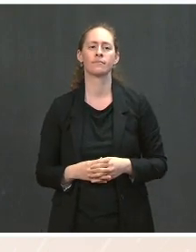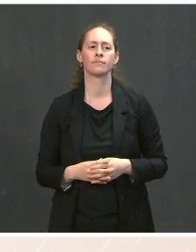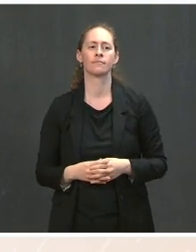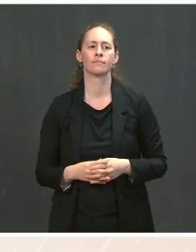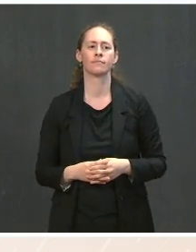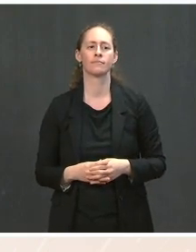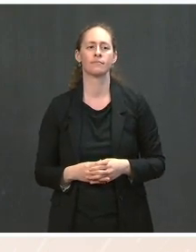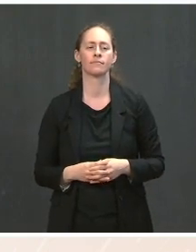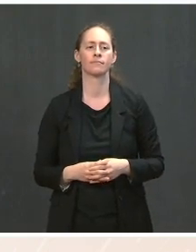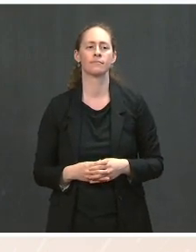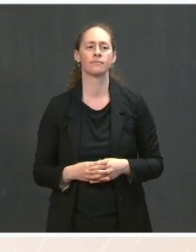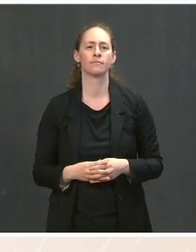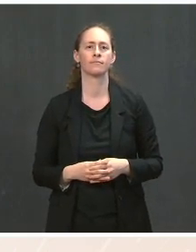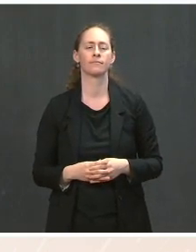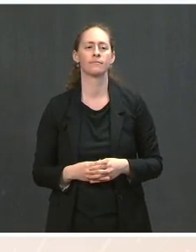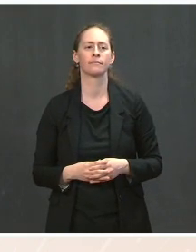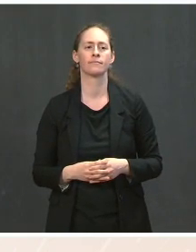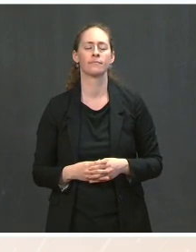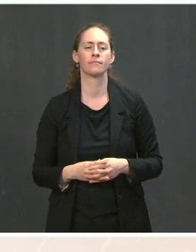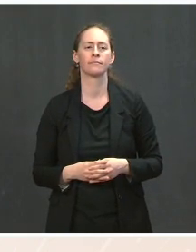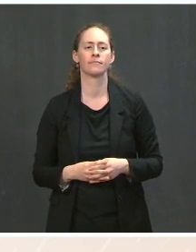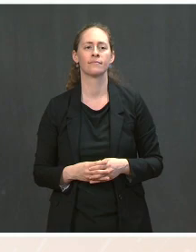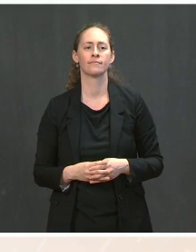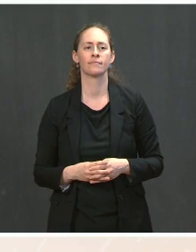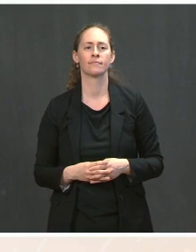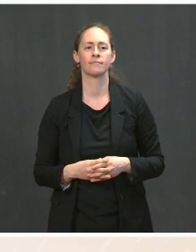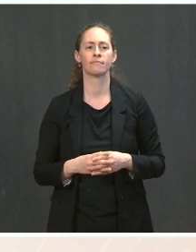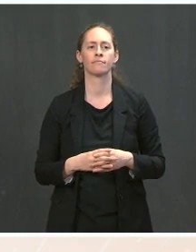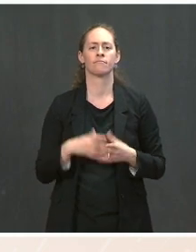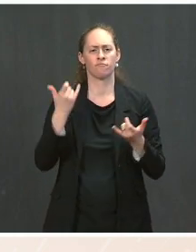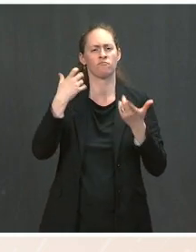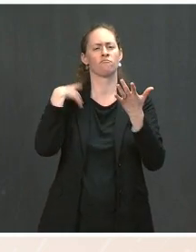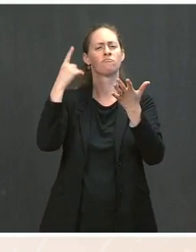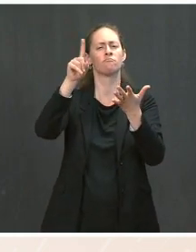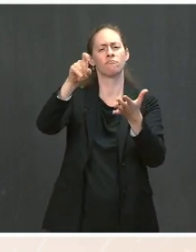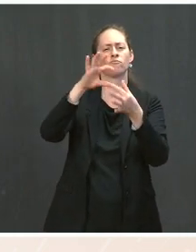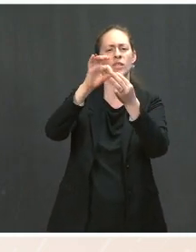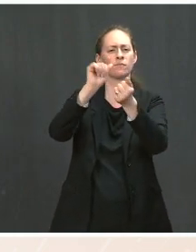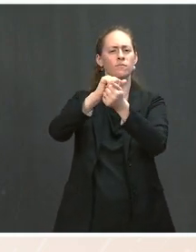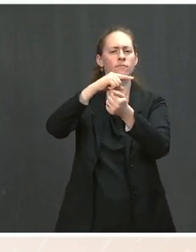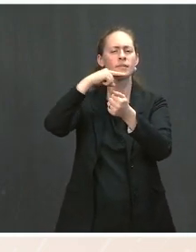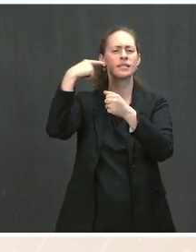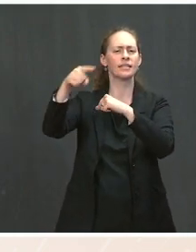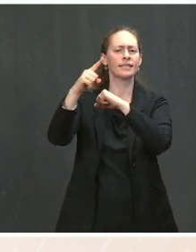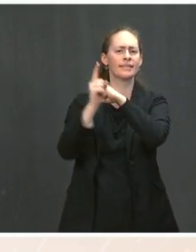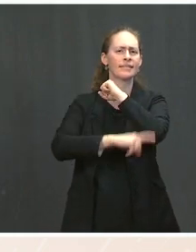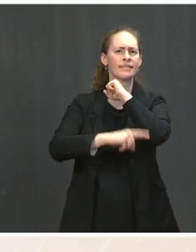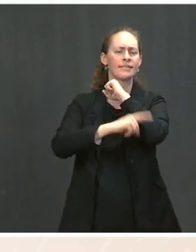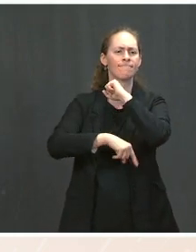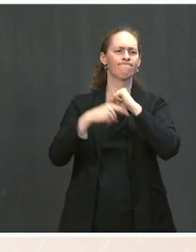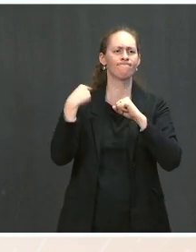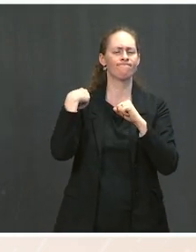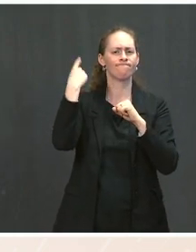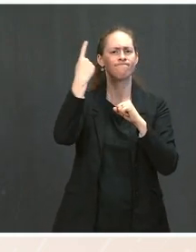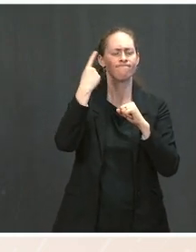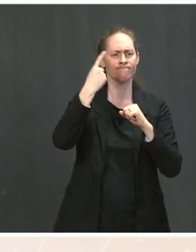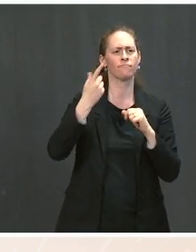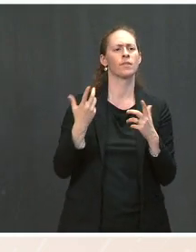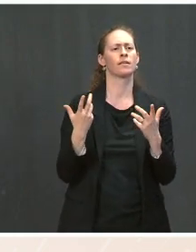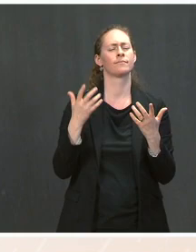The Press: First one, I want to go back on Russia and the sanctions. >> Ms. Psaki: Okay. The Press: Now that we know the details, can we just go back and -- you can bring us back to the conversation